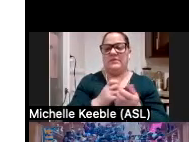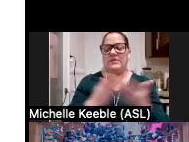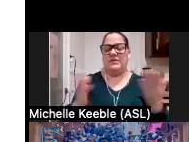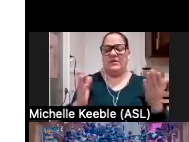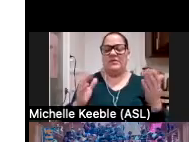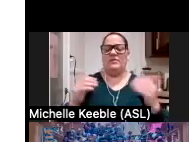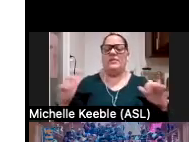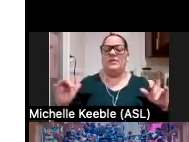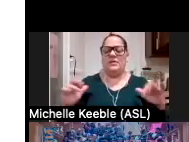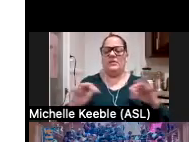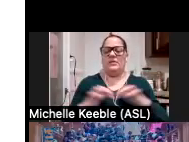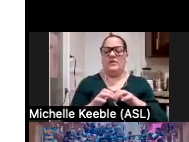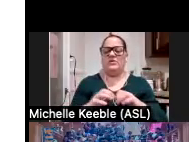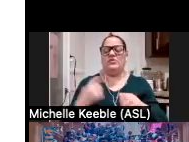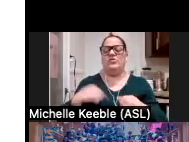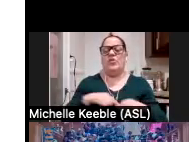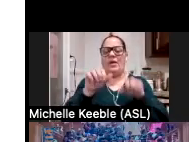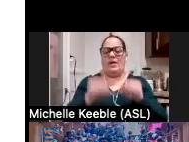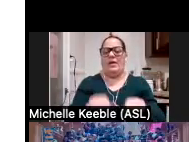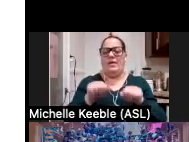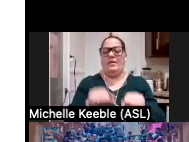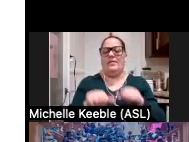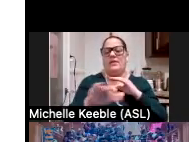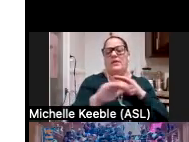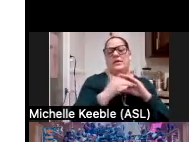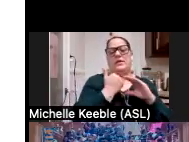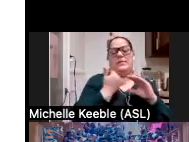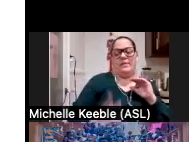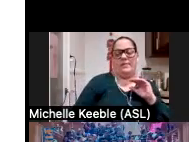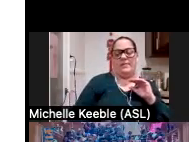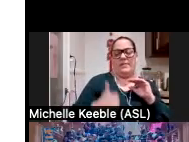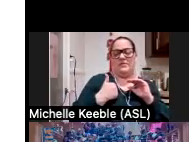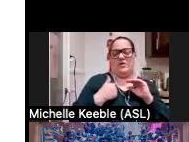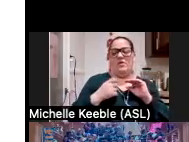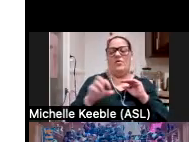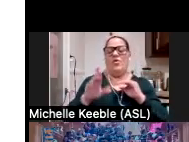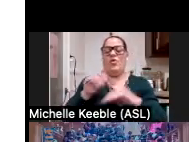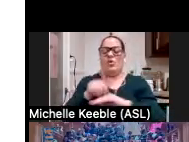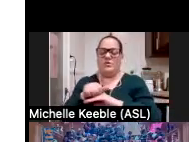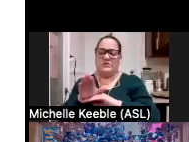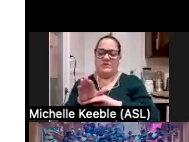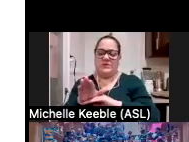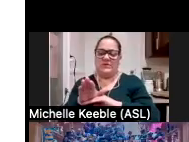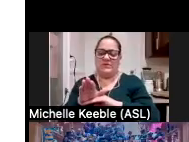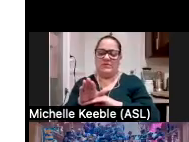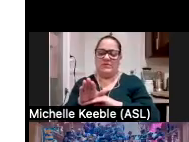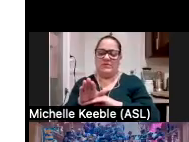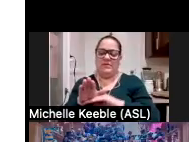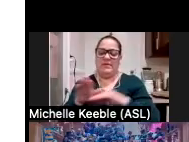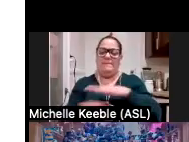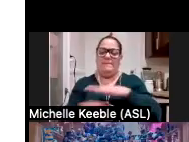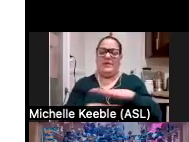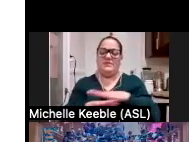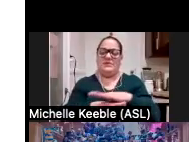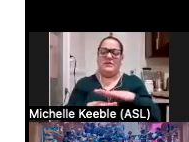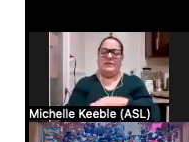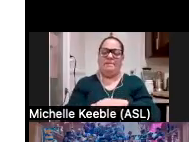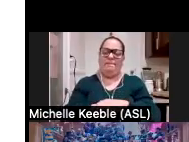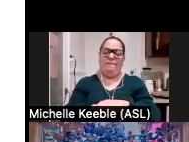um, you guys are able to either email myself or send over um, basically an email, a text,